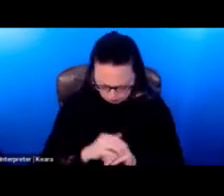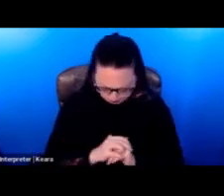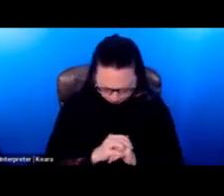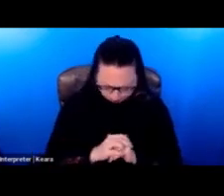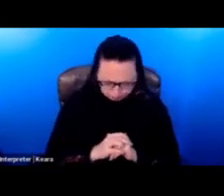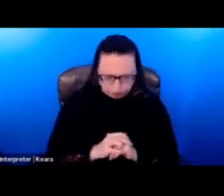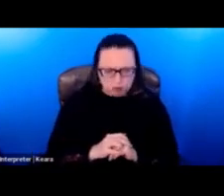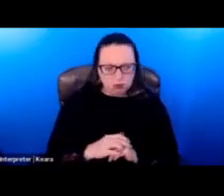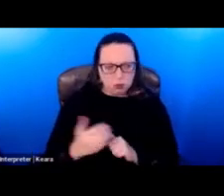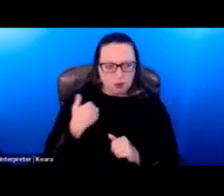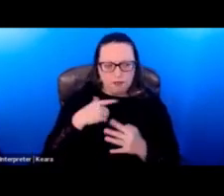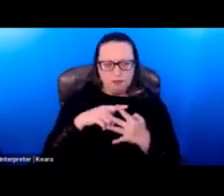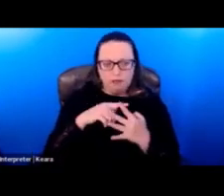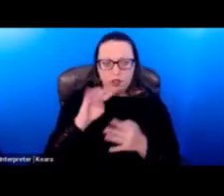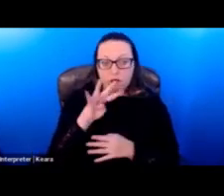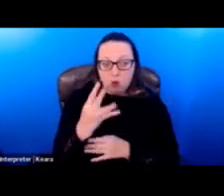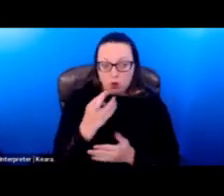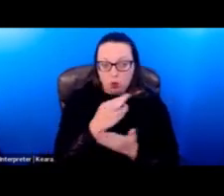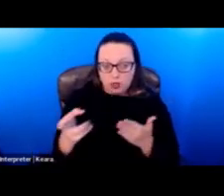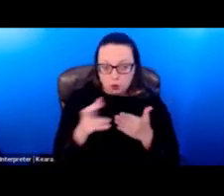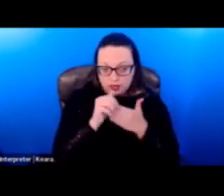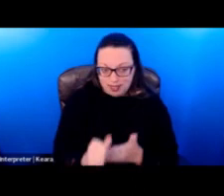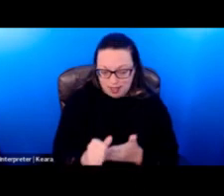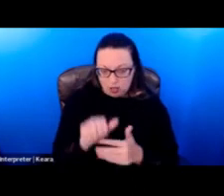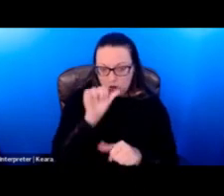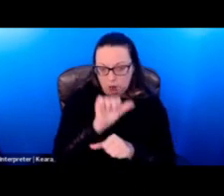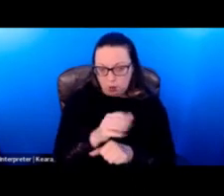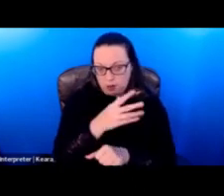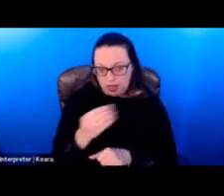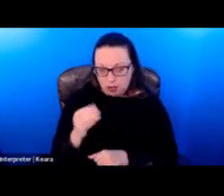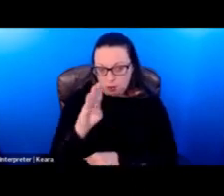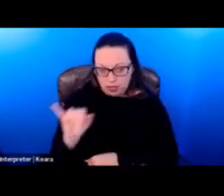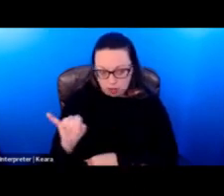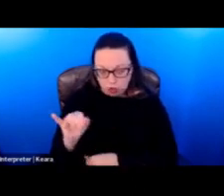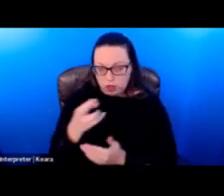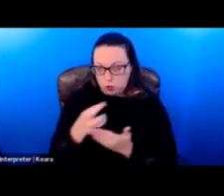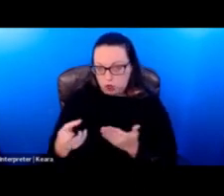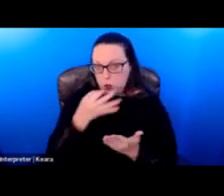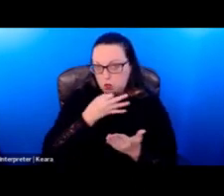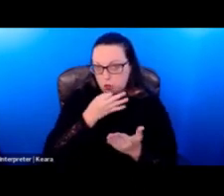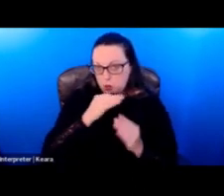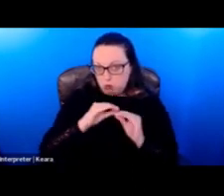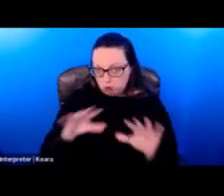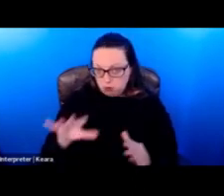fourth resource guide on employment and brain injury resource coming out, and that target audience are going to be